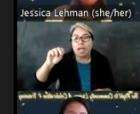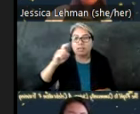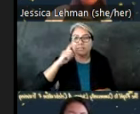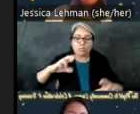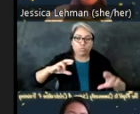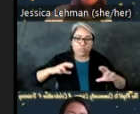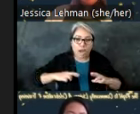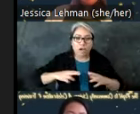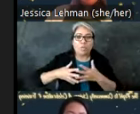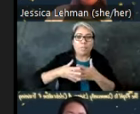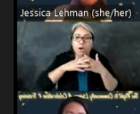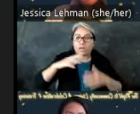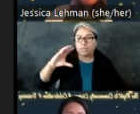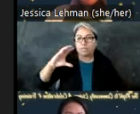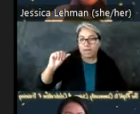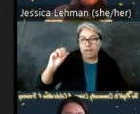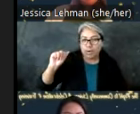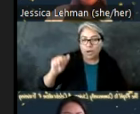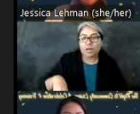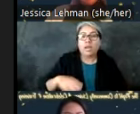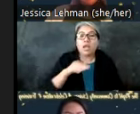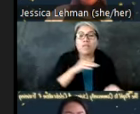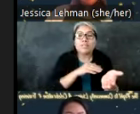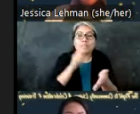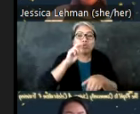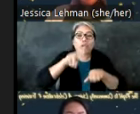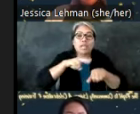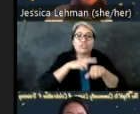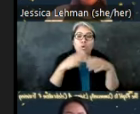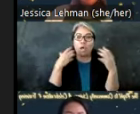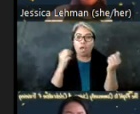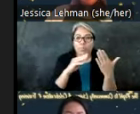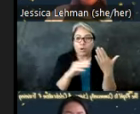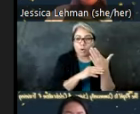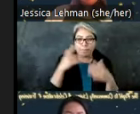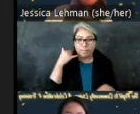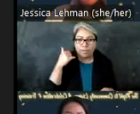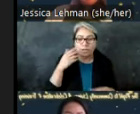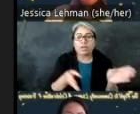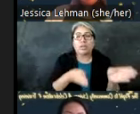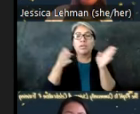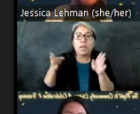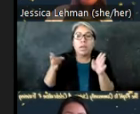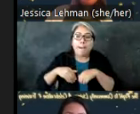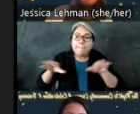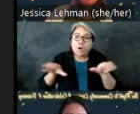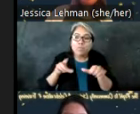(415)912-8643. We have stop privatization of Medicare. Hands off our